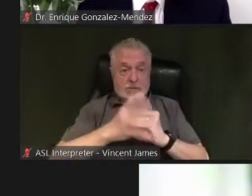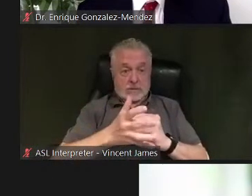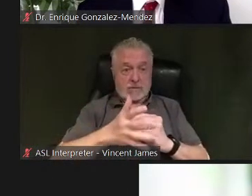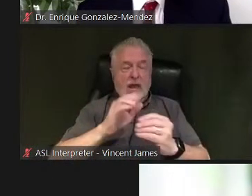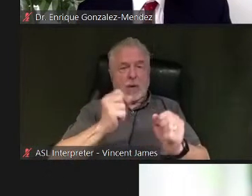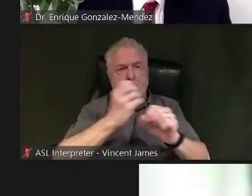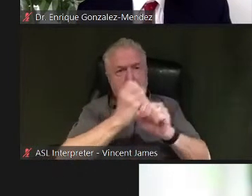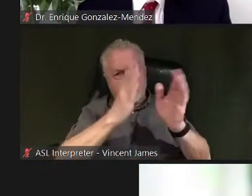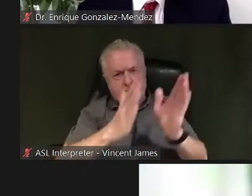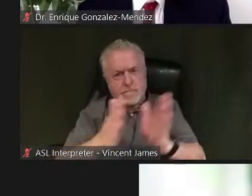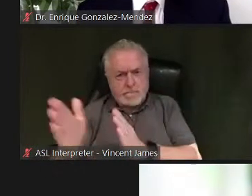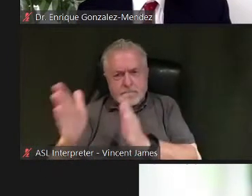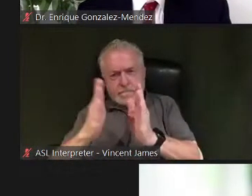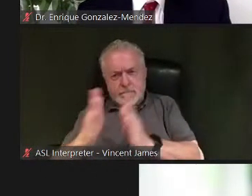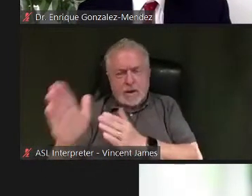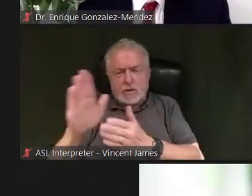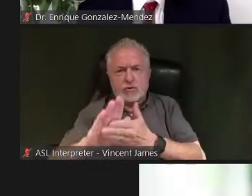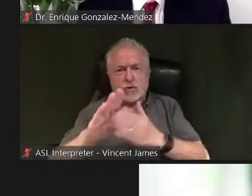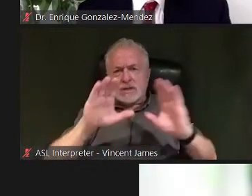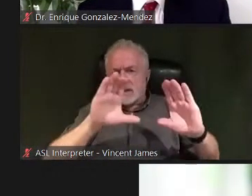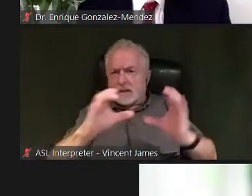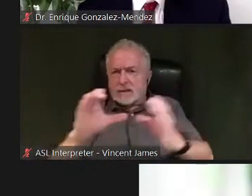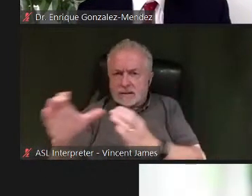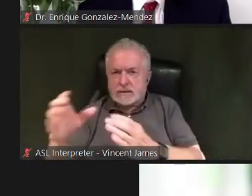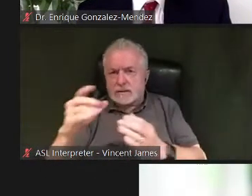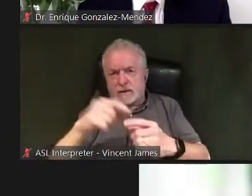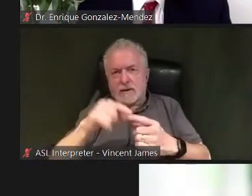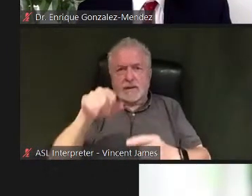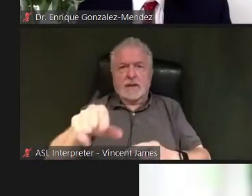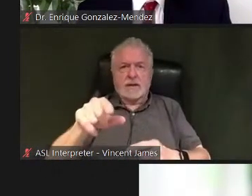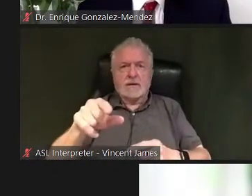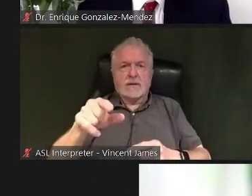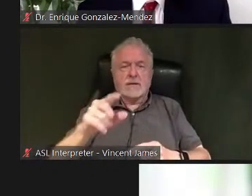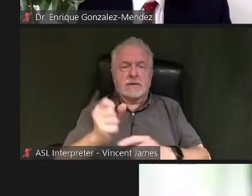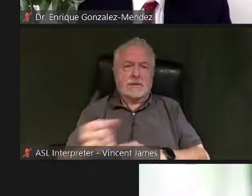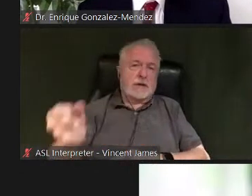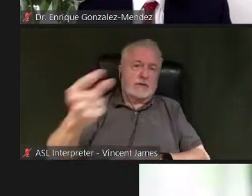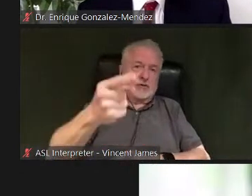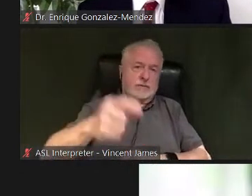our schools for our classes and this for this next year.